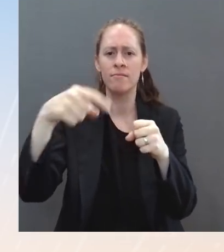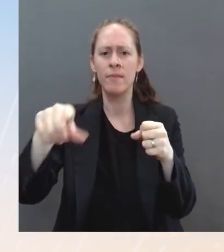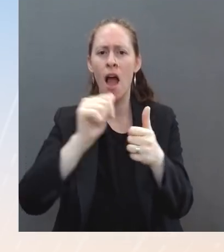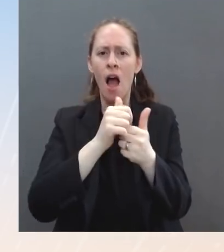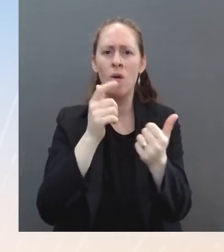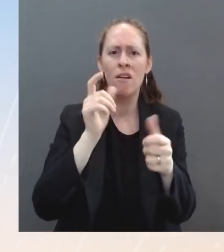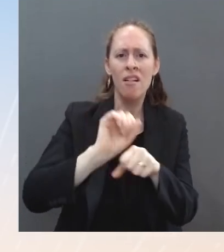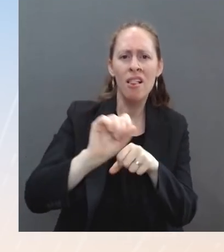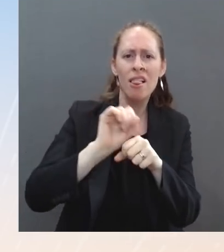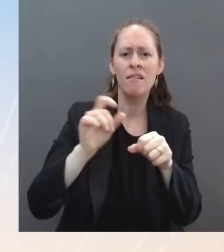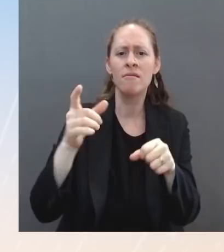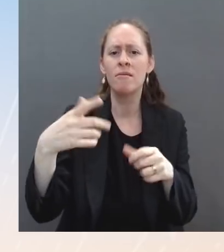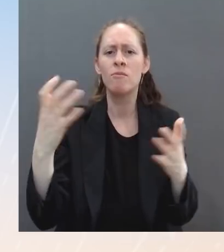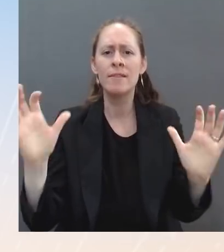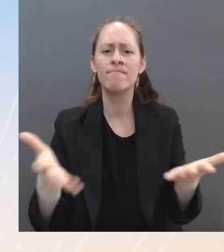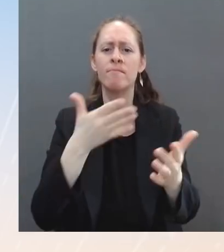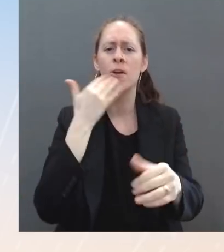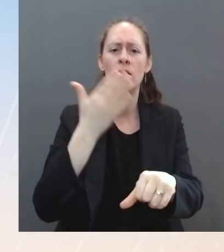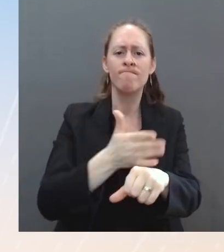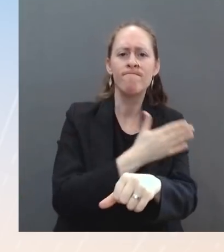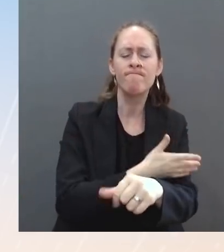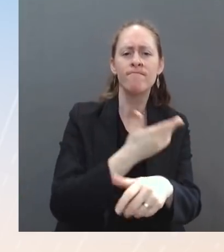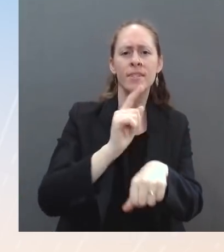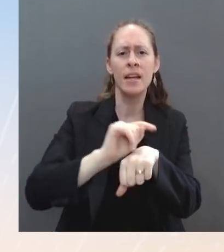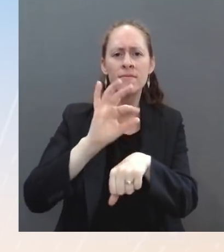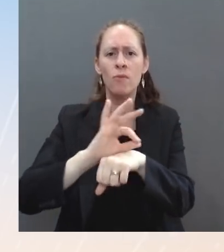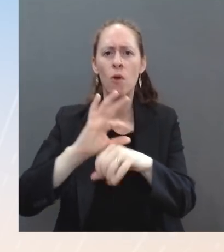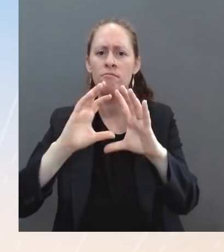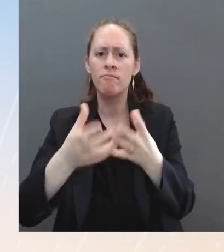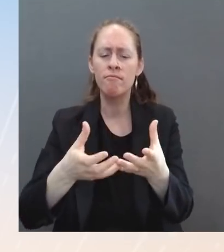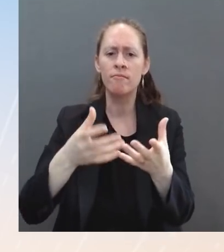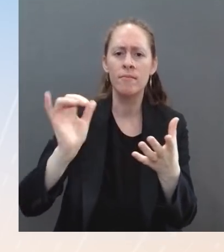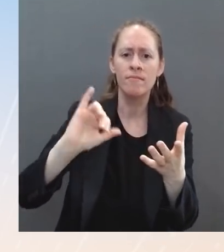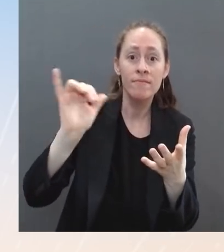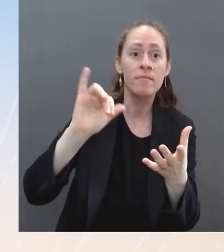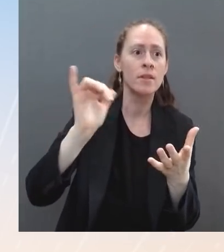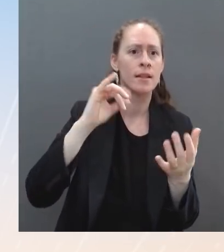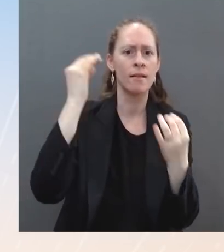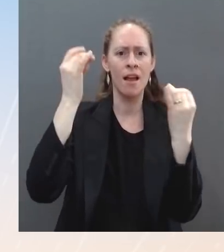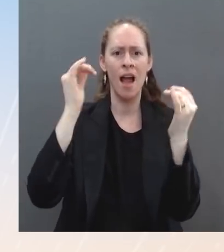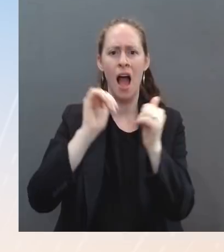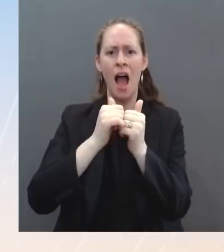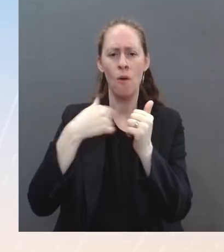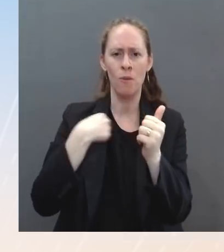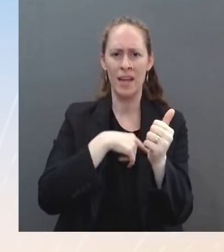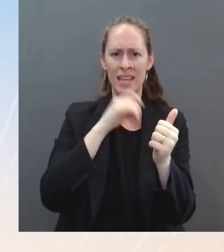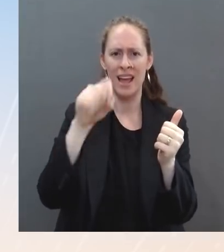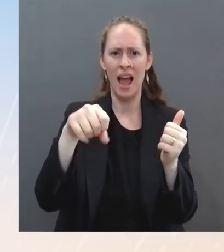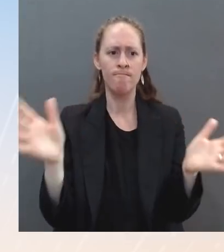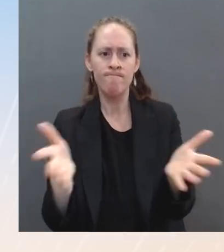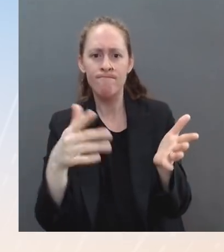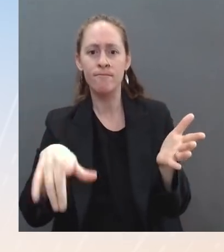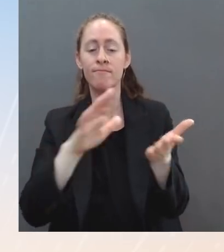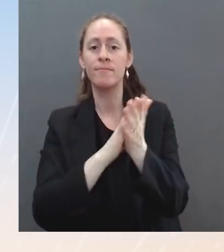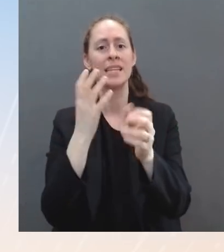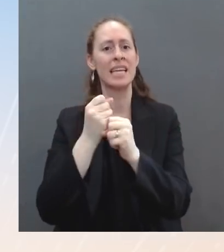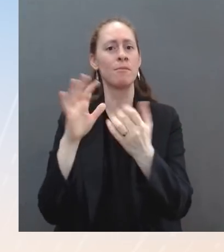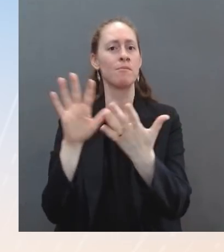to provide an earned pathway to citizenship. Today, we join people across the country celebrating and honoring César Chávez's legacy